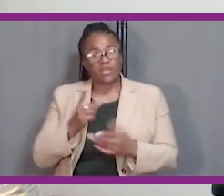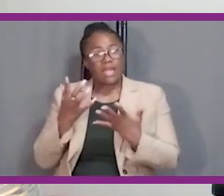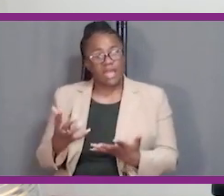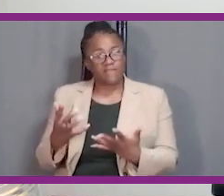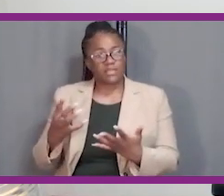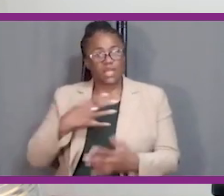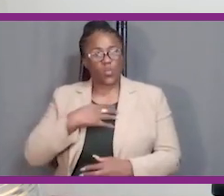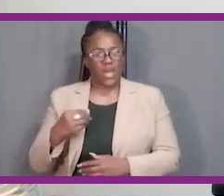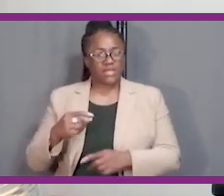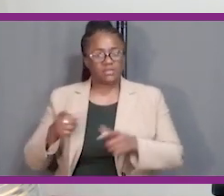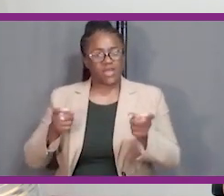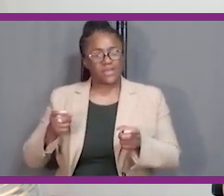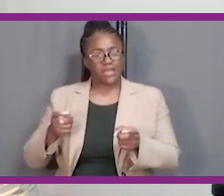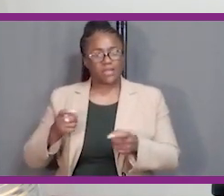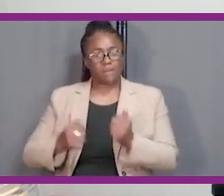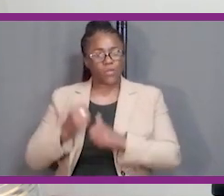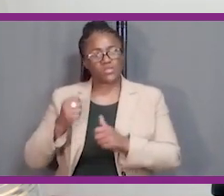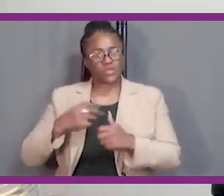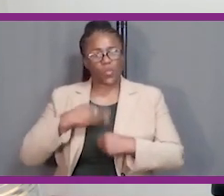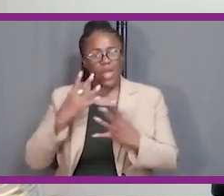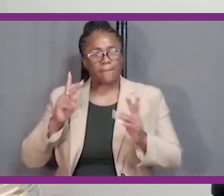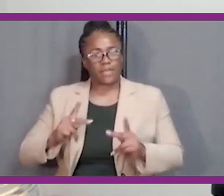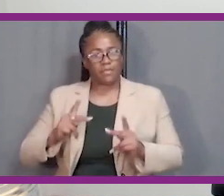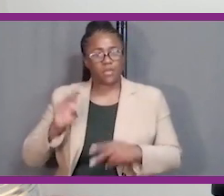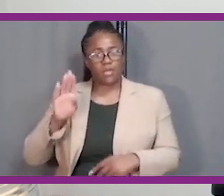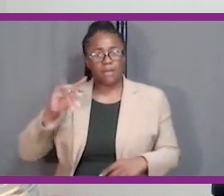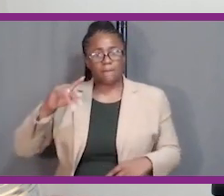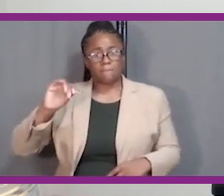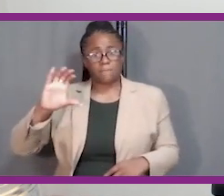see themselves reflected, or the BIPOC disabled people that were part of it,